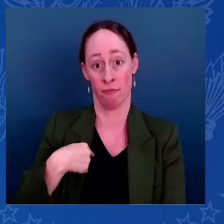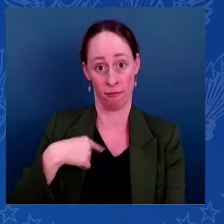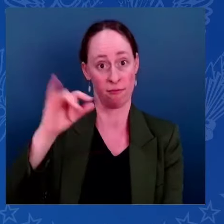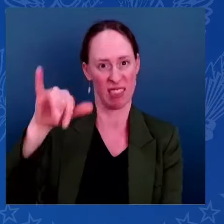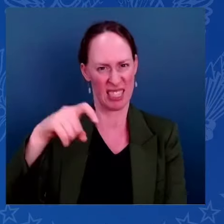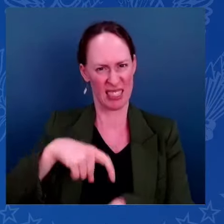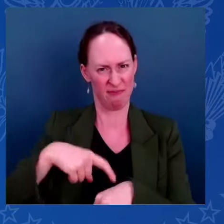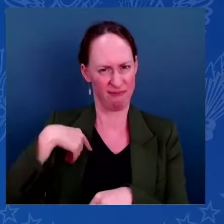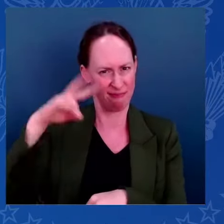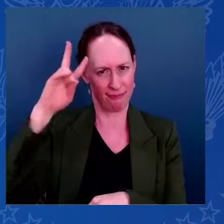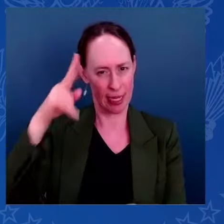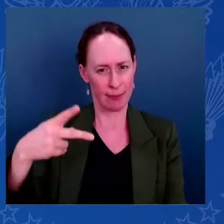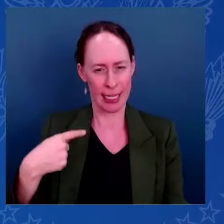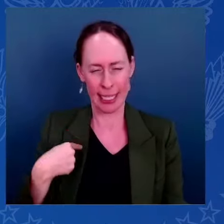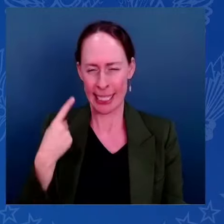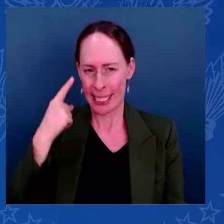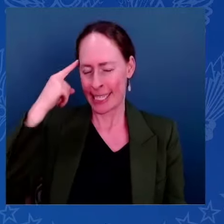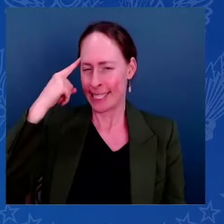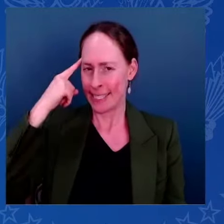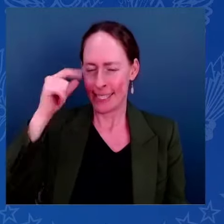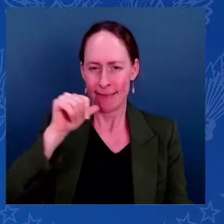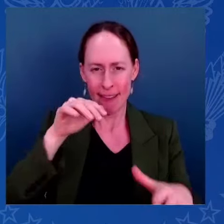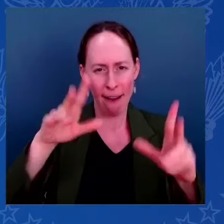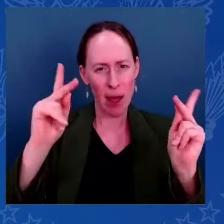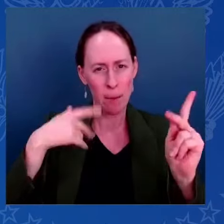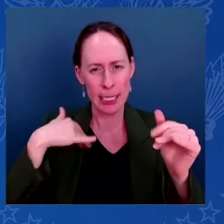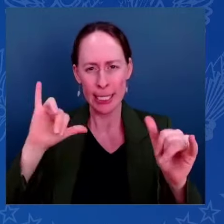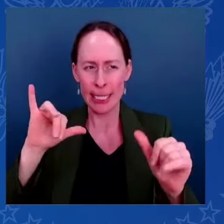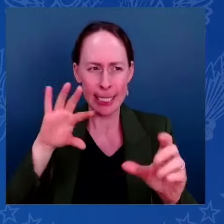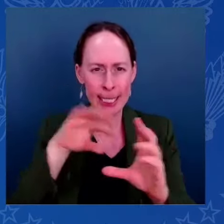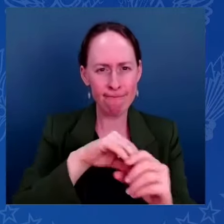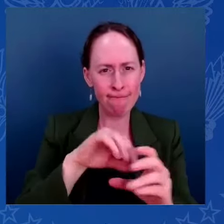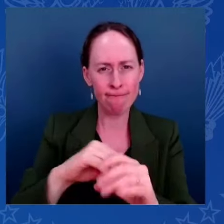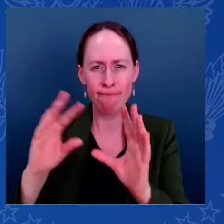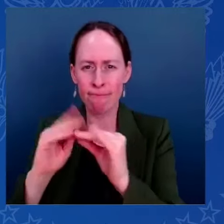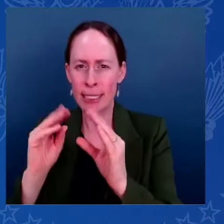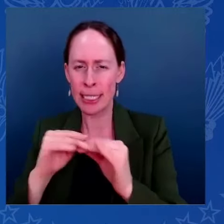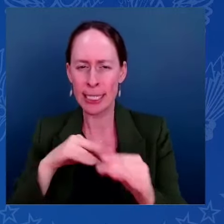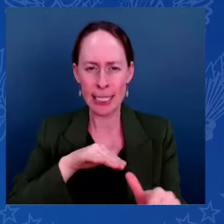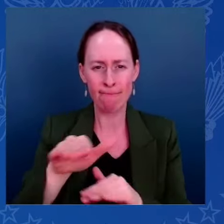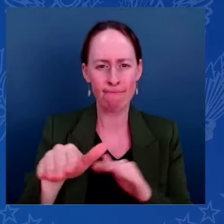when I decided to run for president in 2020, I was determined to set up something called ARPA-H,